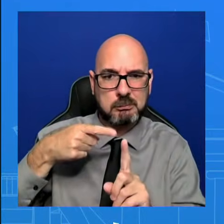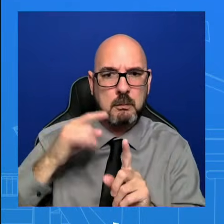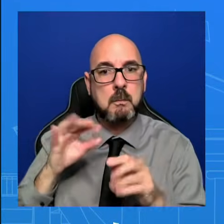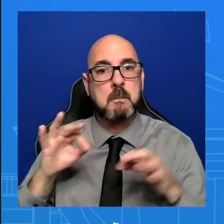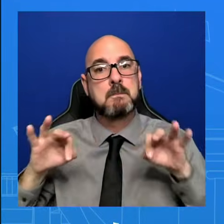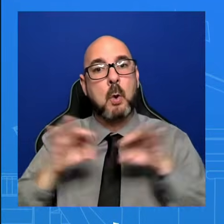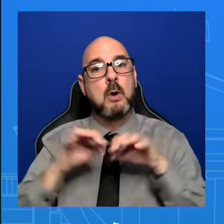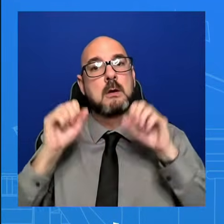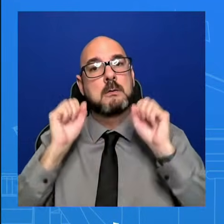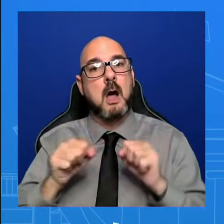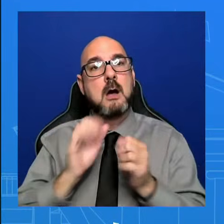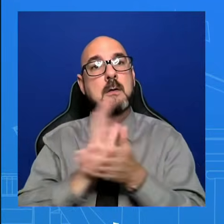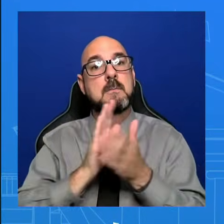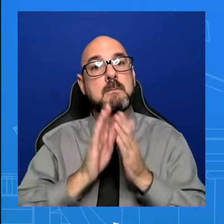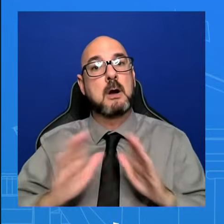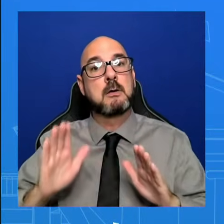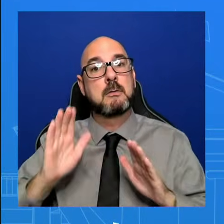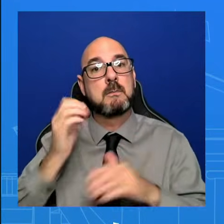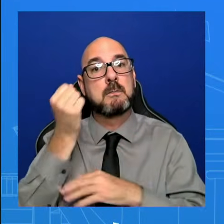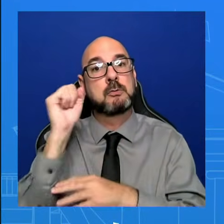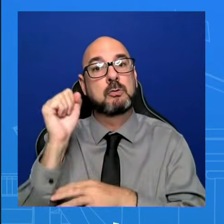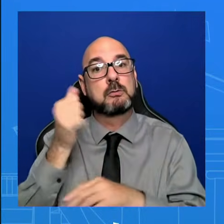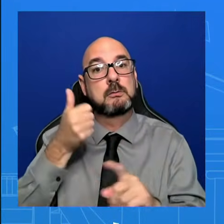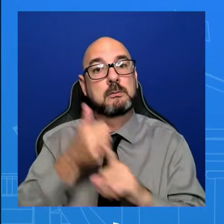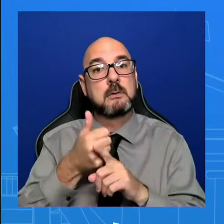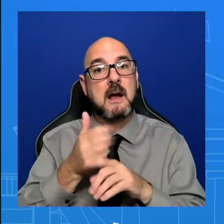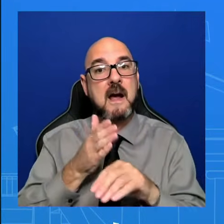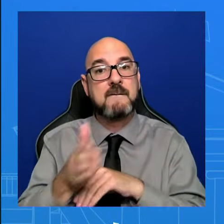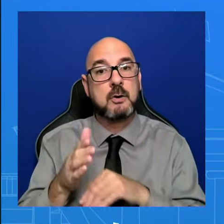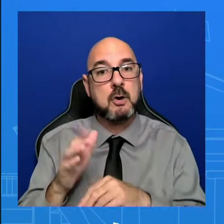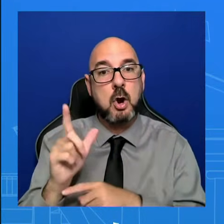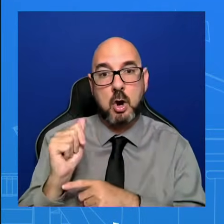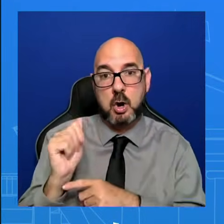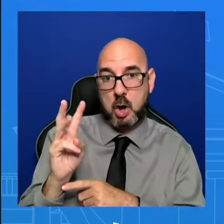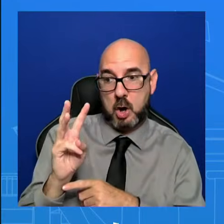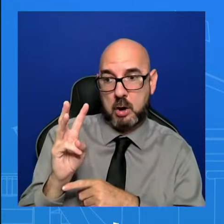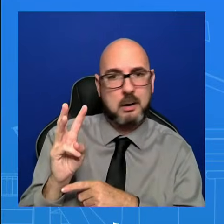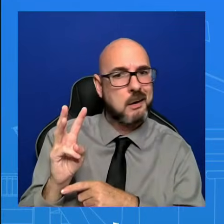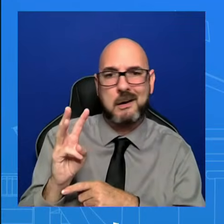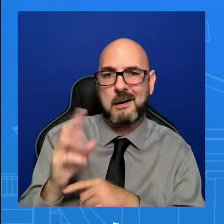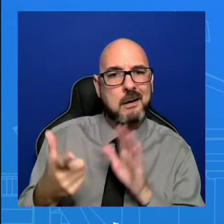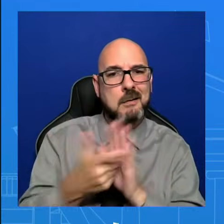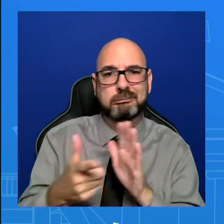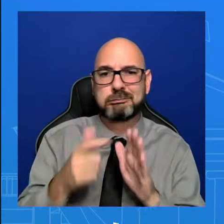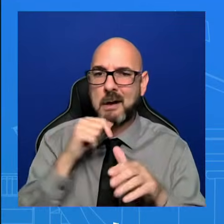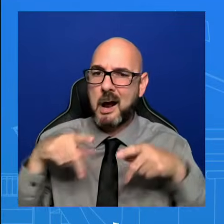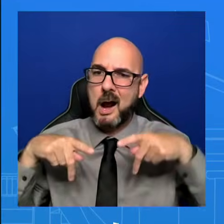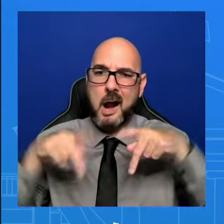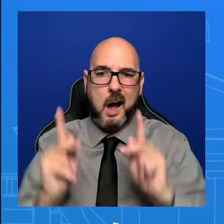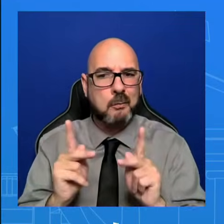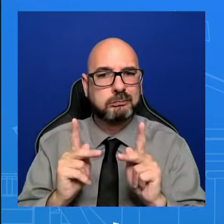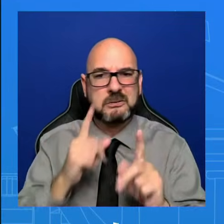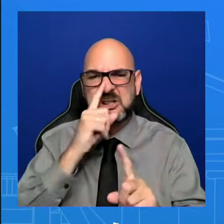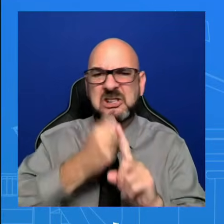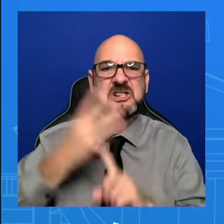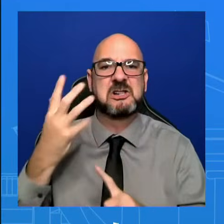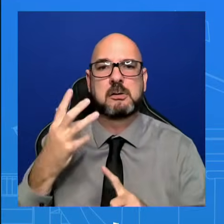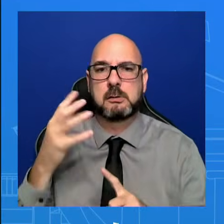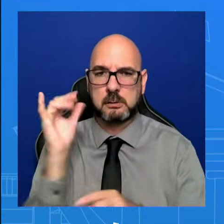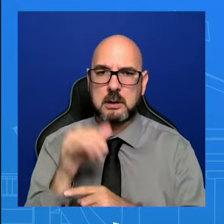Hate speech should not be allowed. We should condemn that. That's what this administration has always been consistent about and clear about. And we're going to continue to do that.